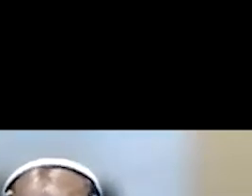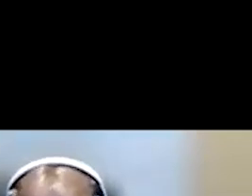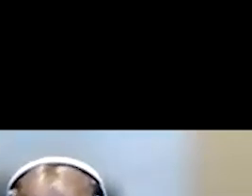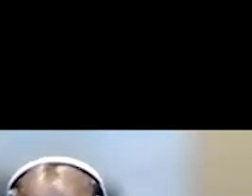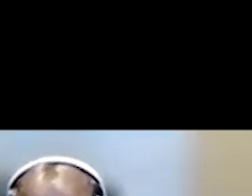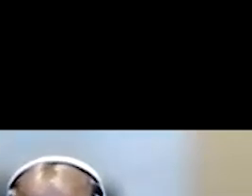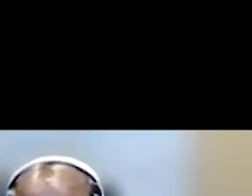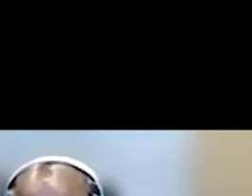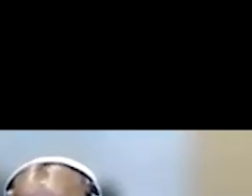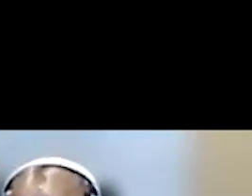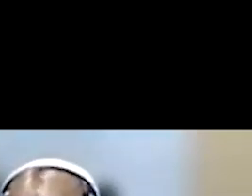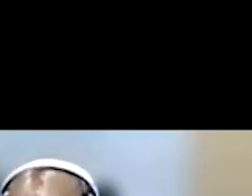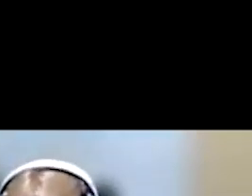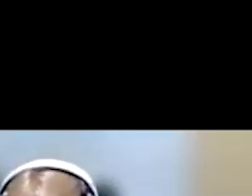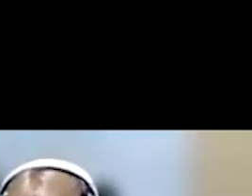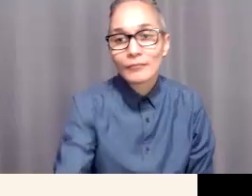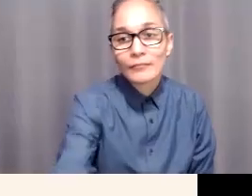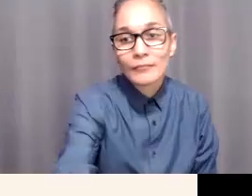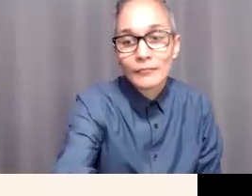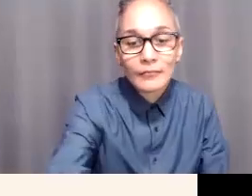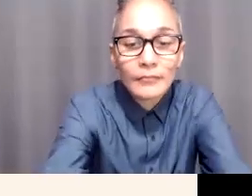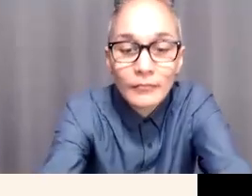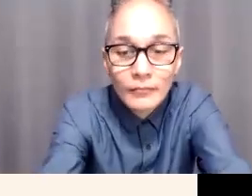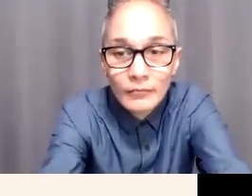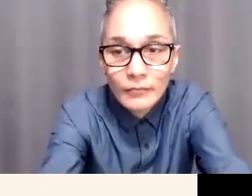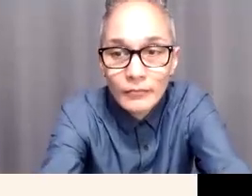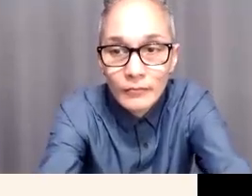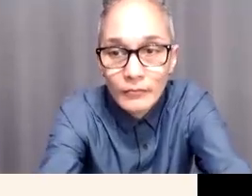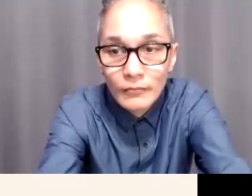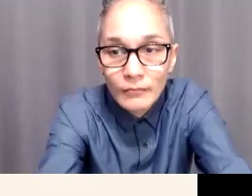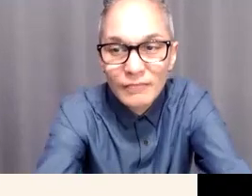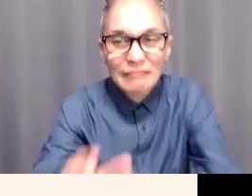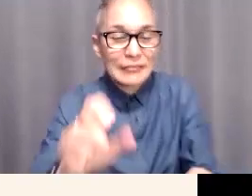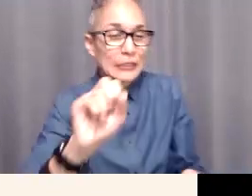Sally, it is it is 12:15. Oh, okay.